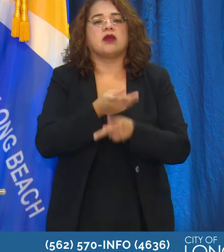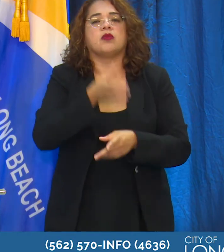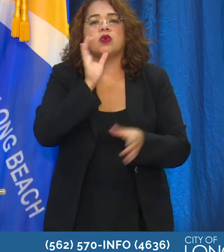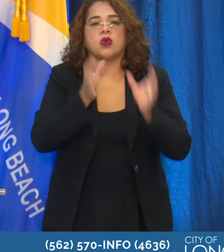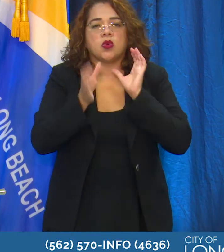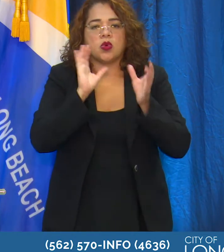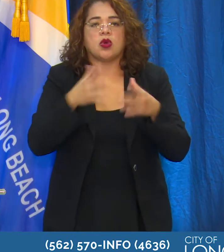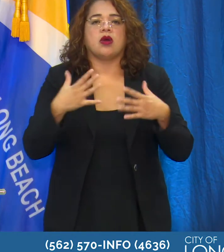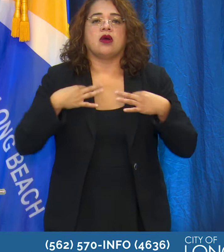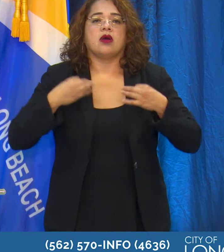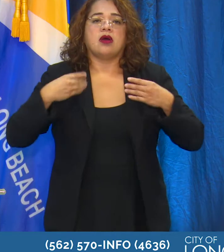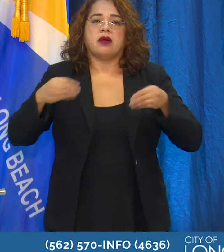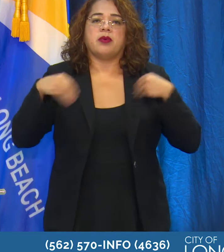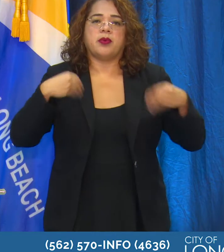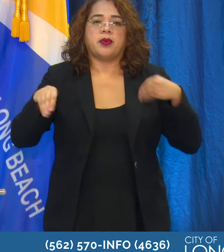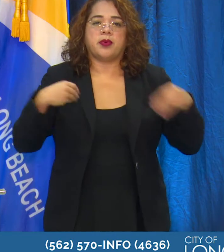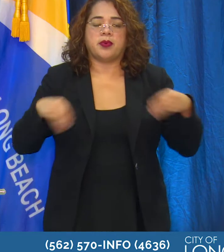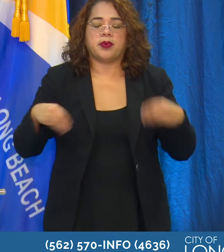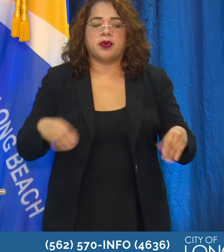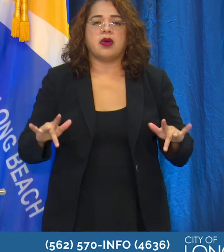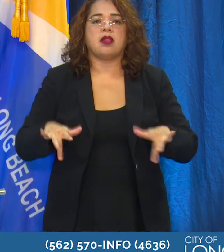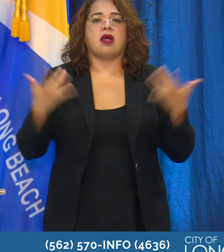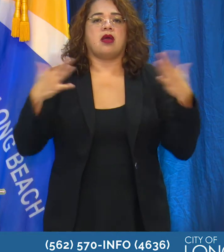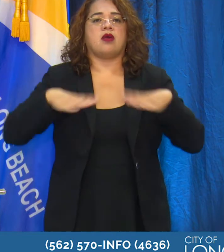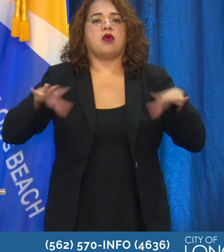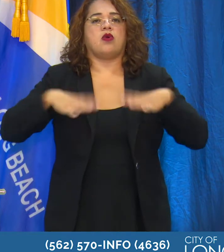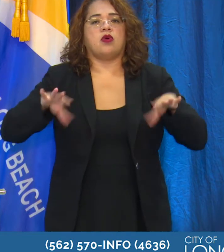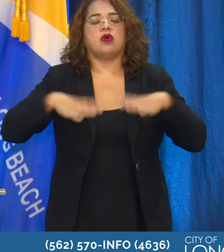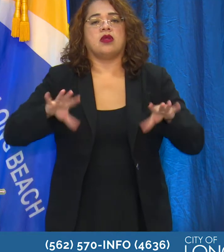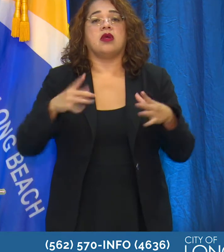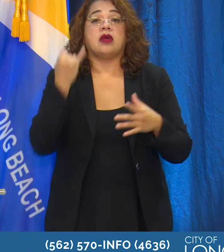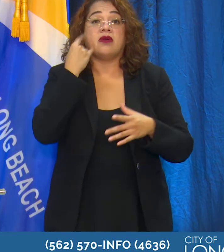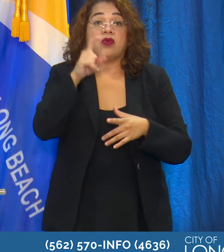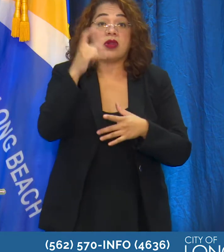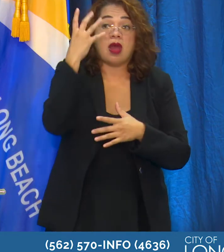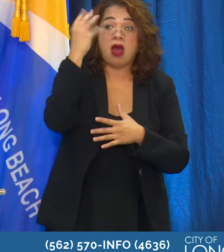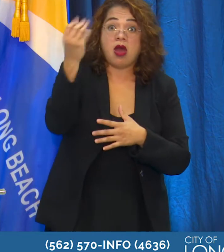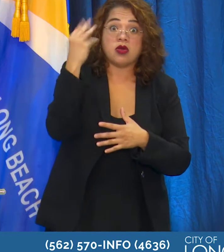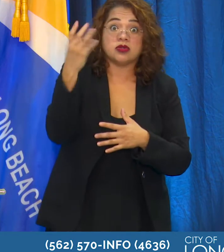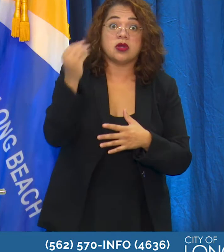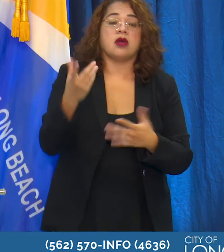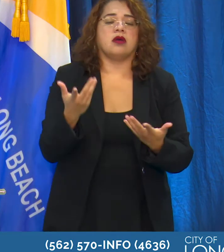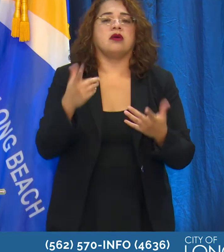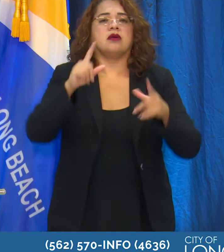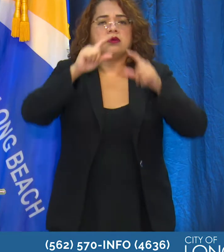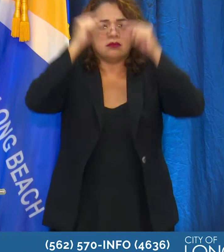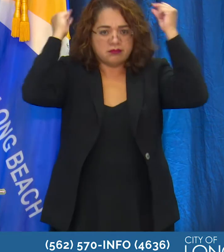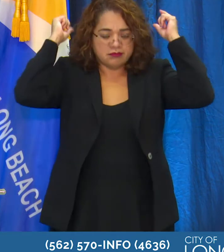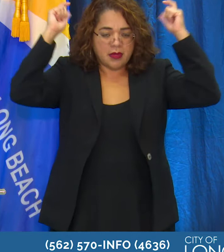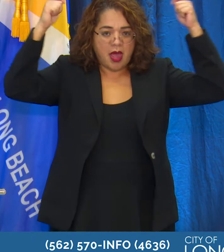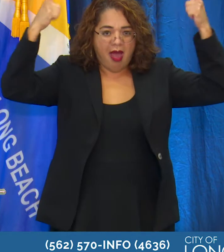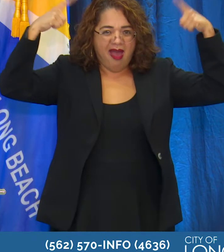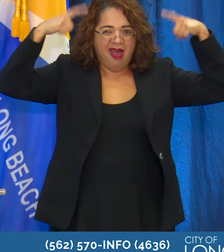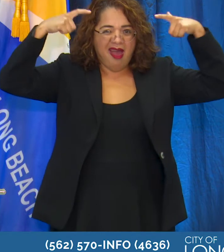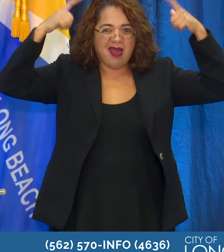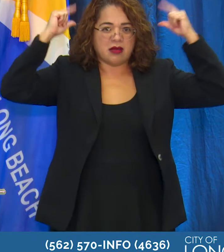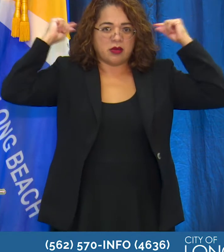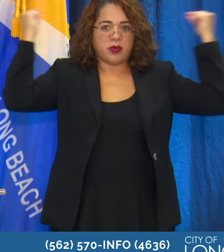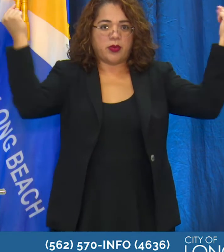Wear loose fitting clothing, light clothing if possible. If you need to be outside, try and wear a wide rim hat and apply sunscreen, SFS over